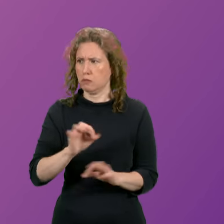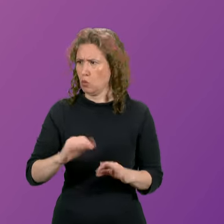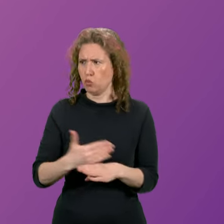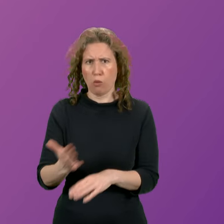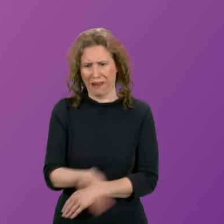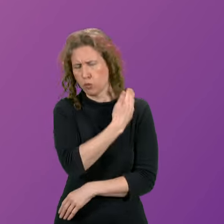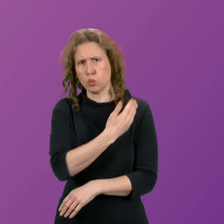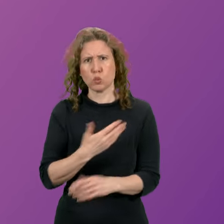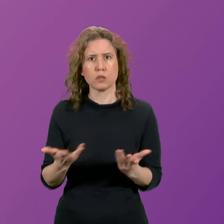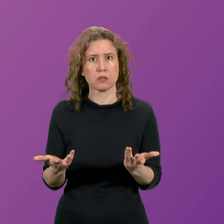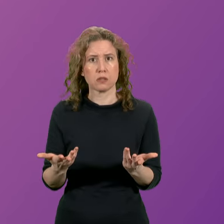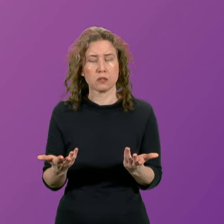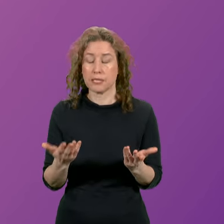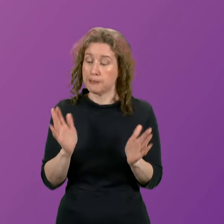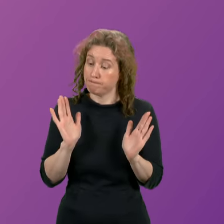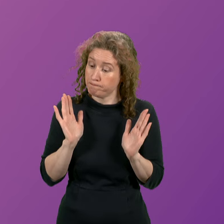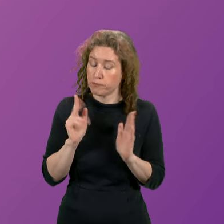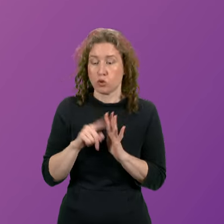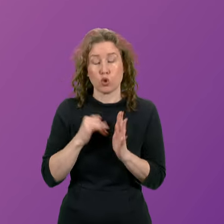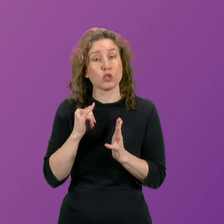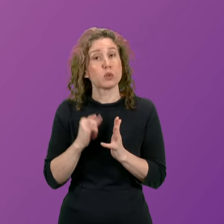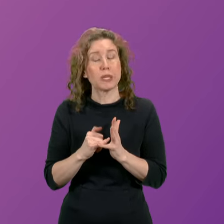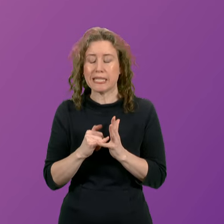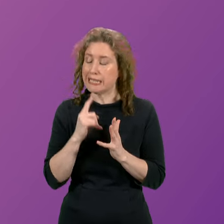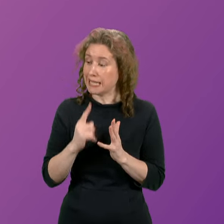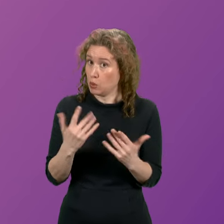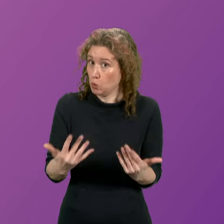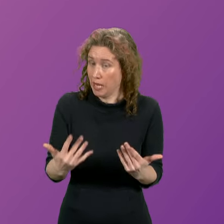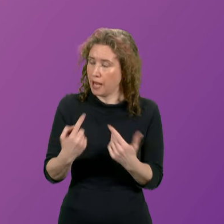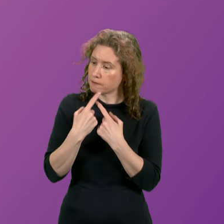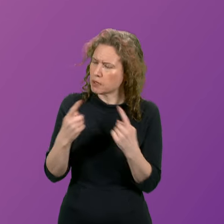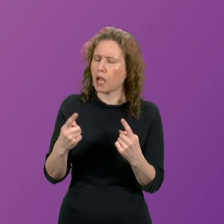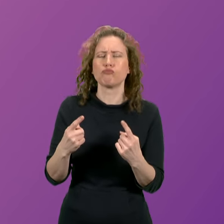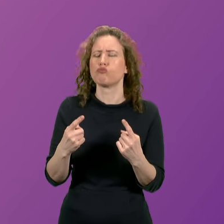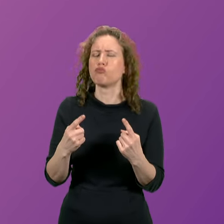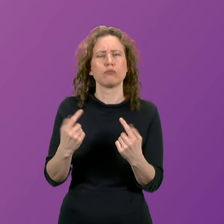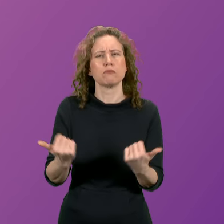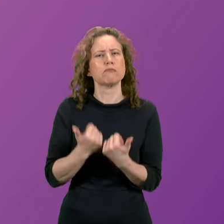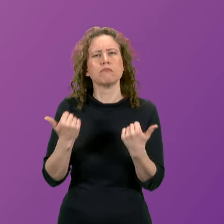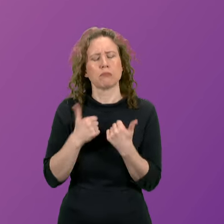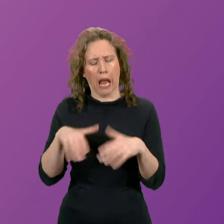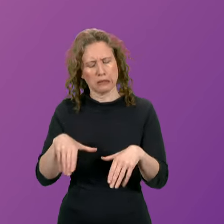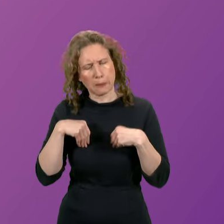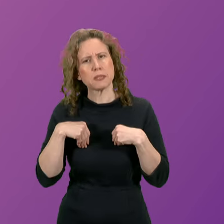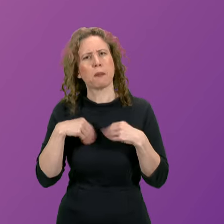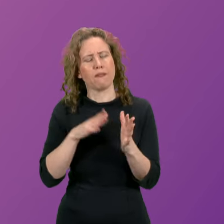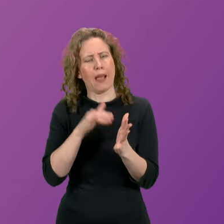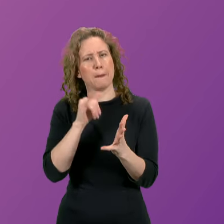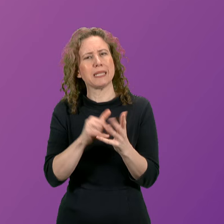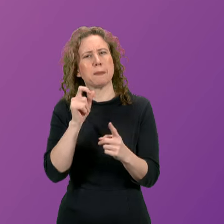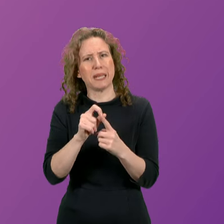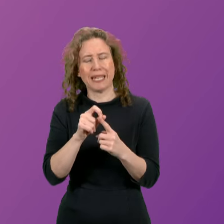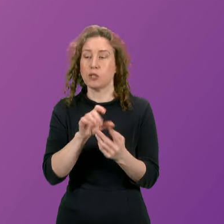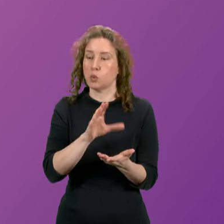did, yet John Swinney is saying today that it is acceptable for an MSP to take public money